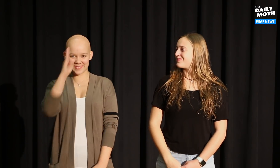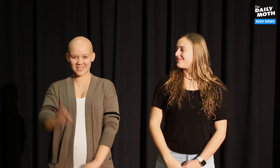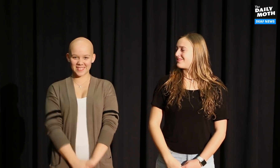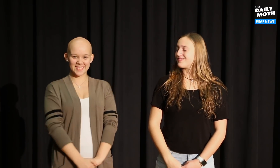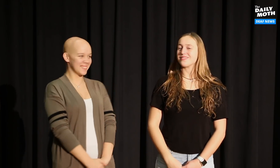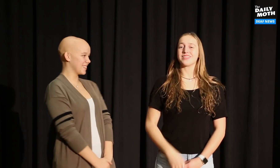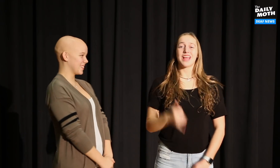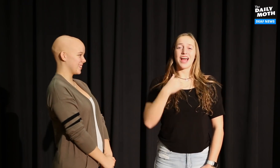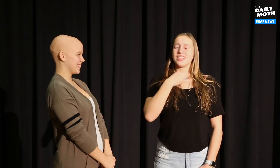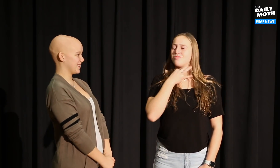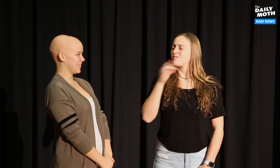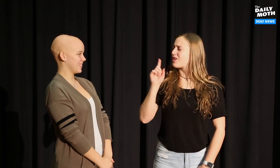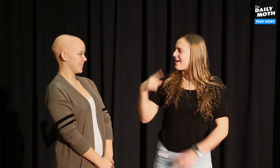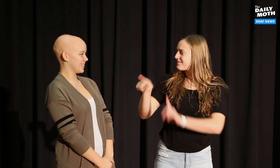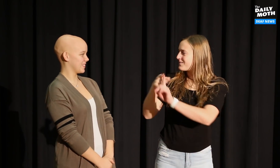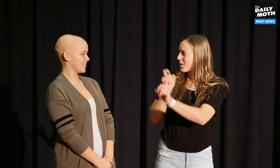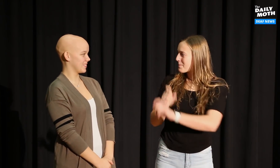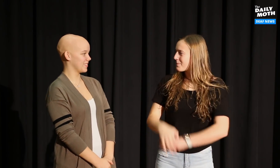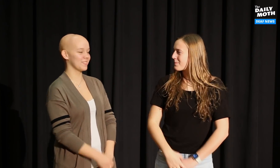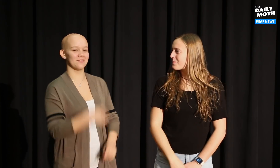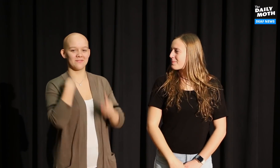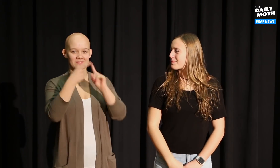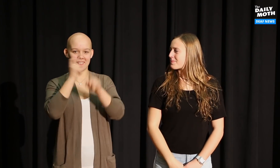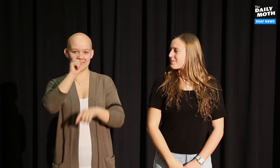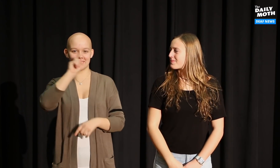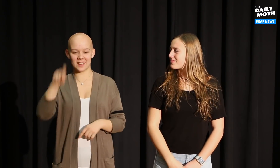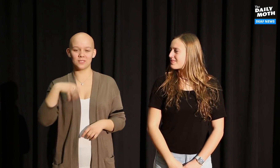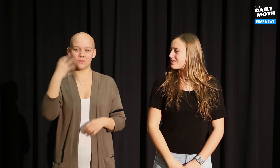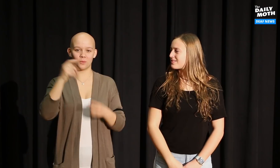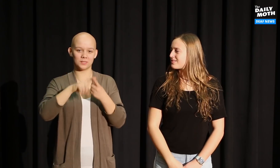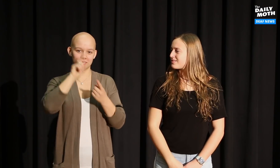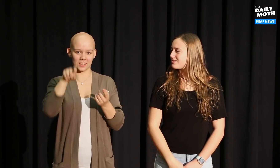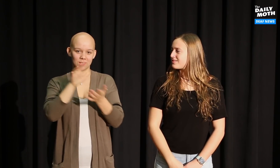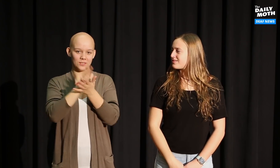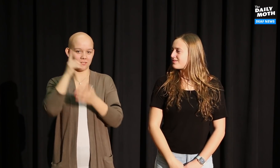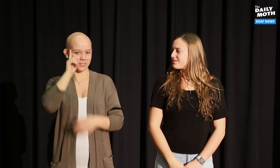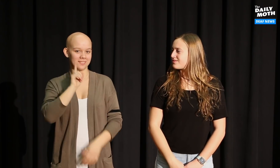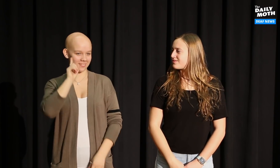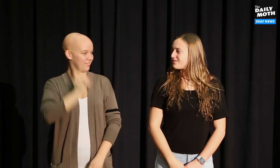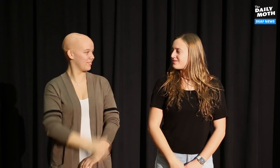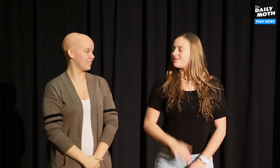Hi! Hello! I’m curious about where you’re from. I’m from Texas and I go to the Texas School for the Deaf.